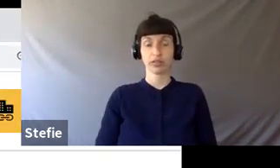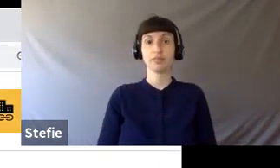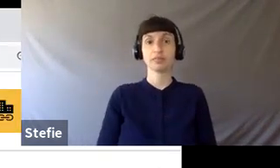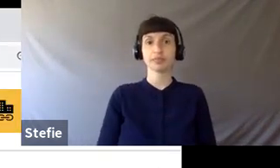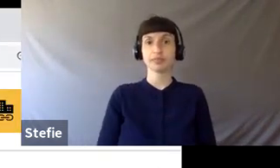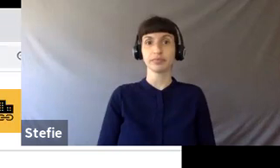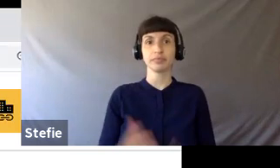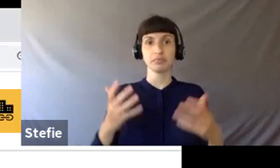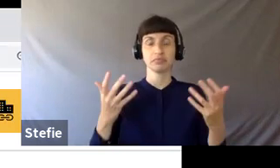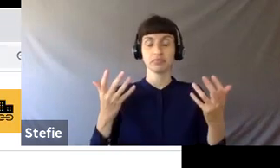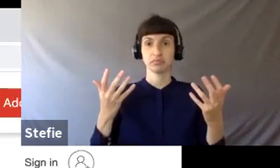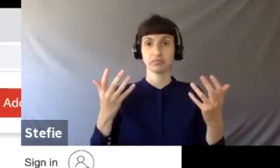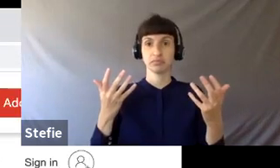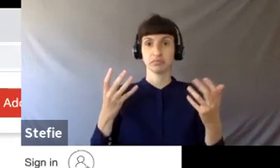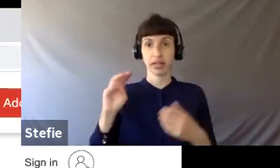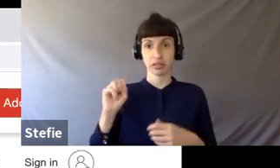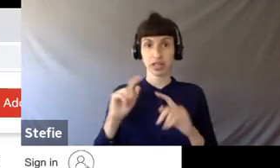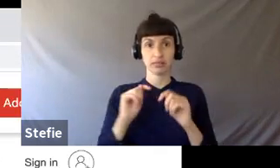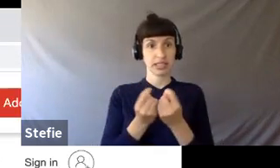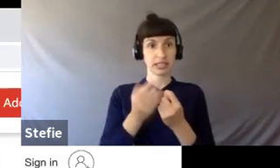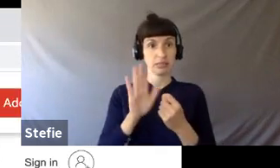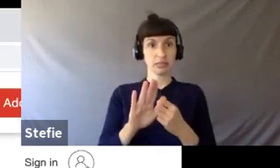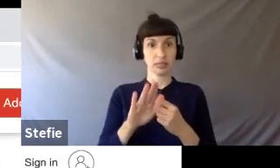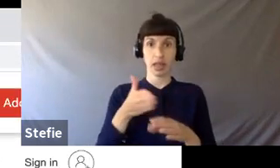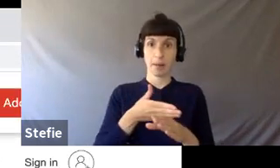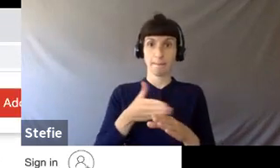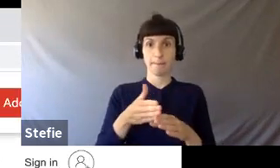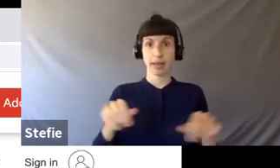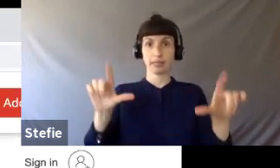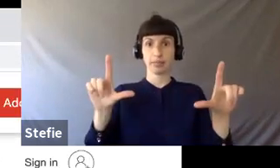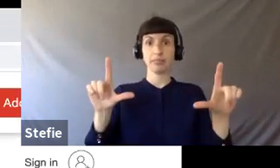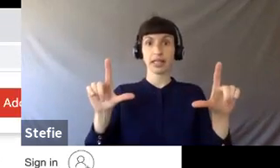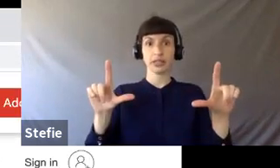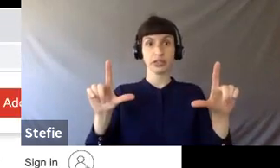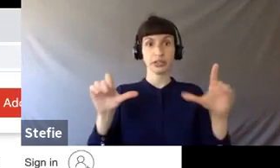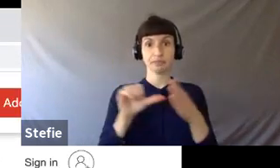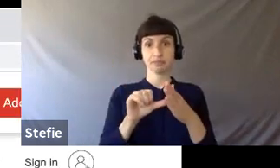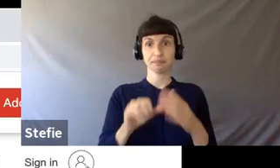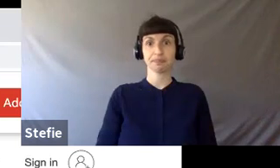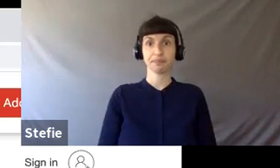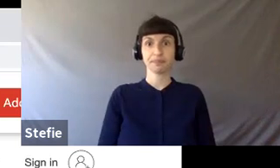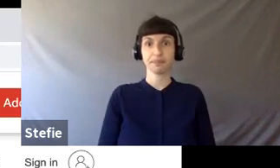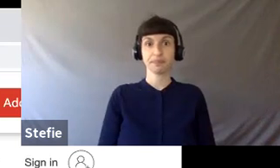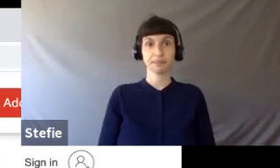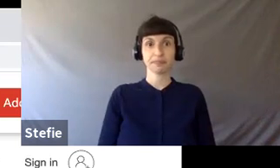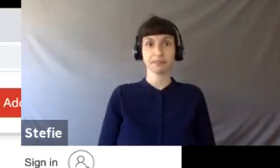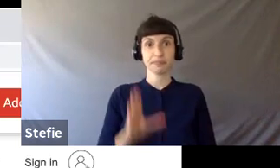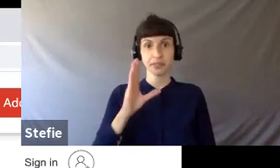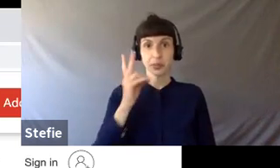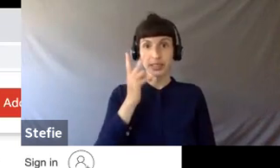which will take you there faster.